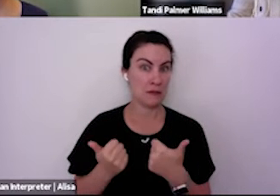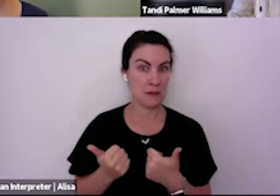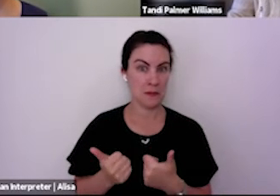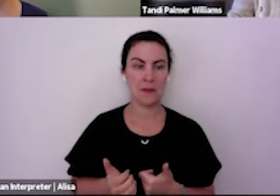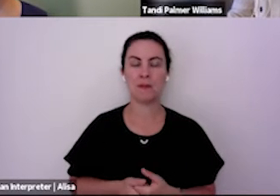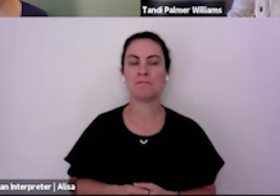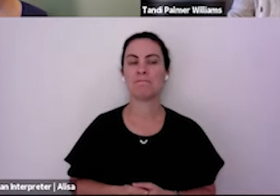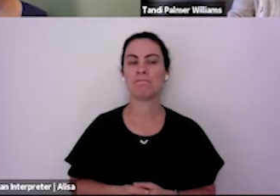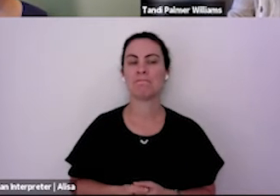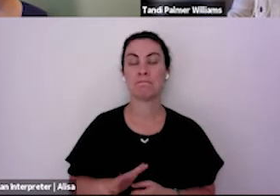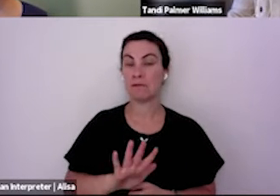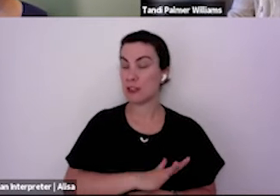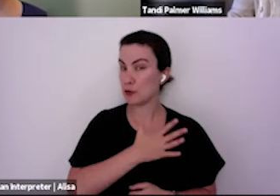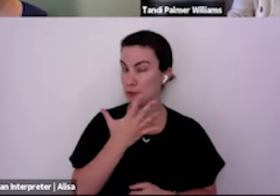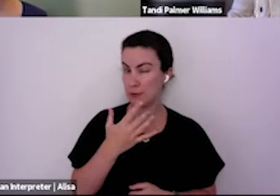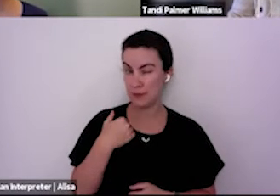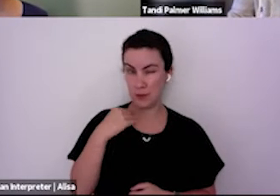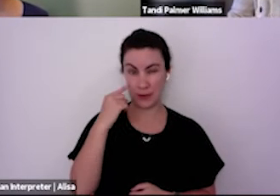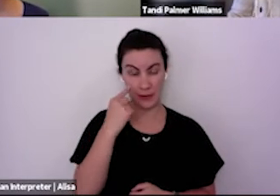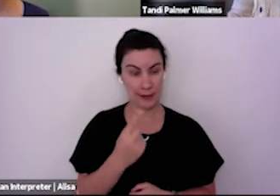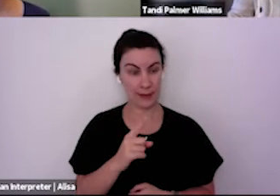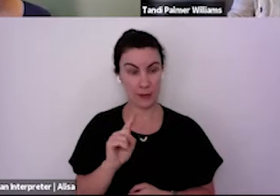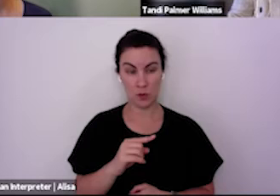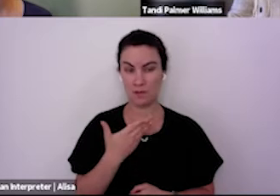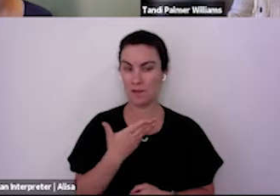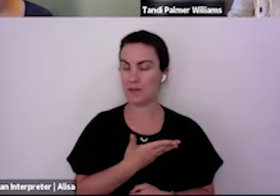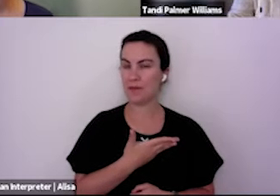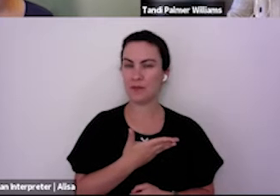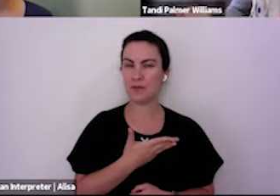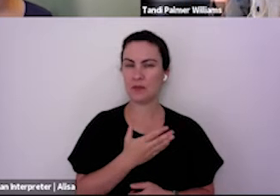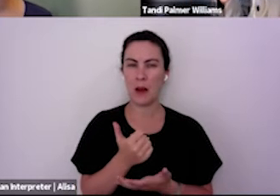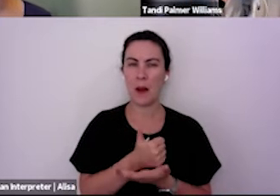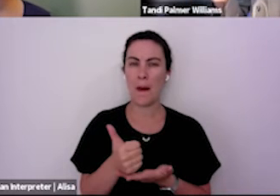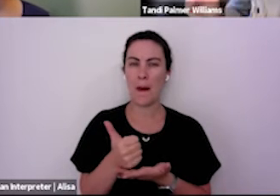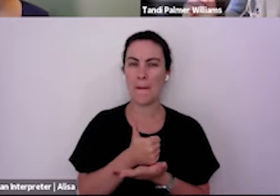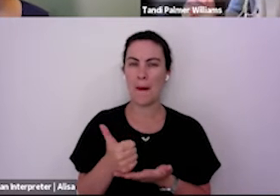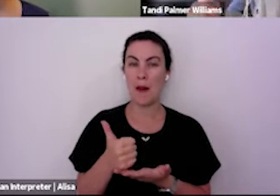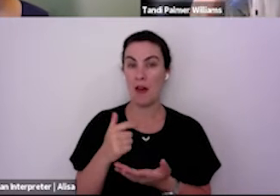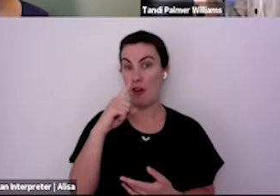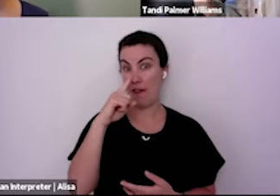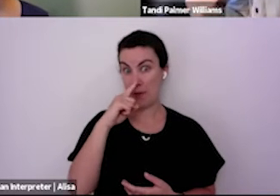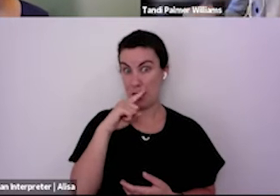Interestingly, what we seen is that the proportion of people who are of those paying, the proportion